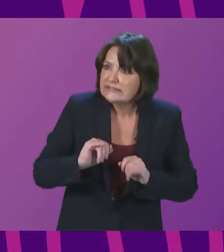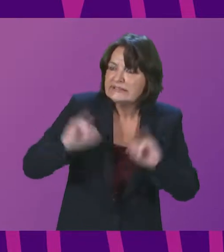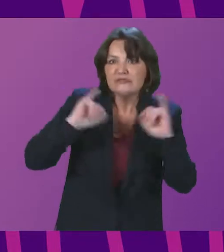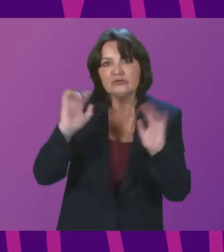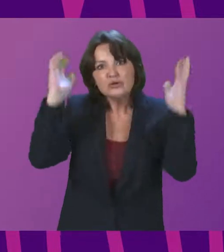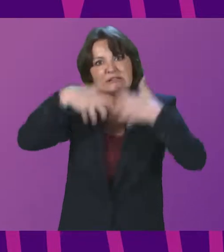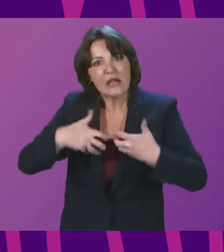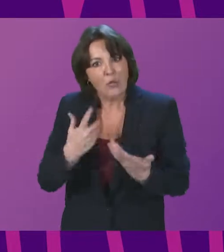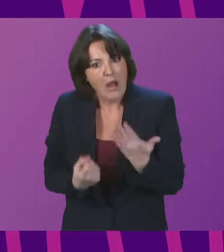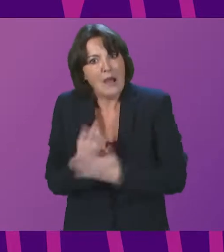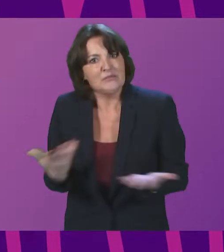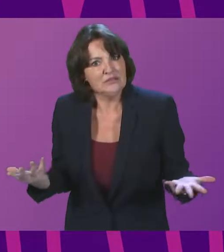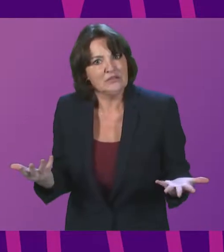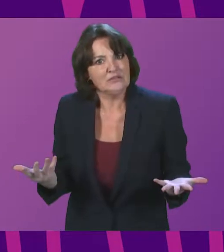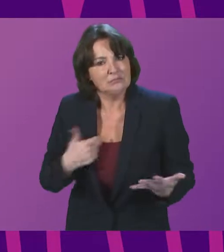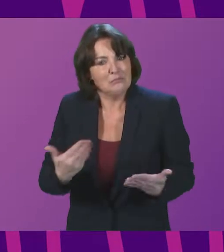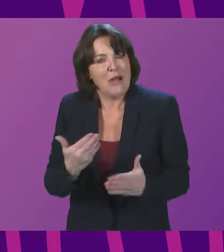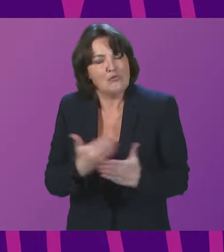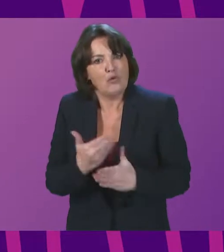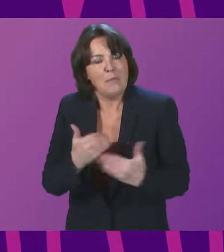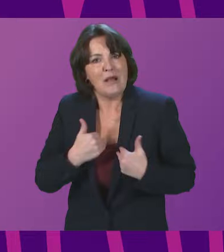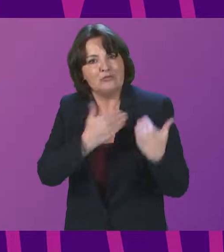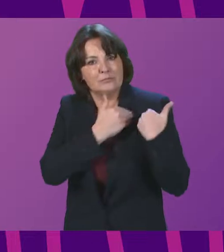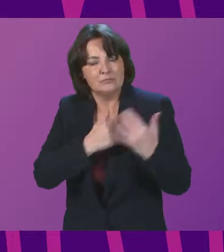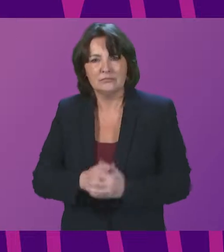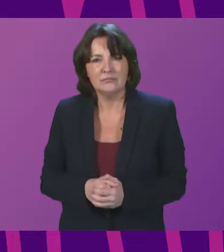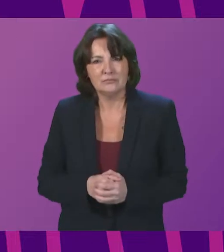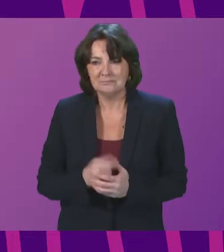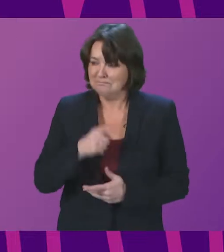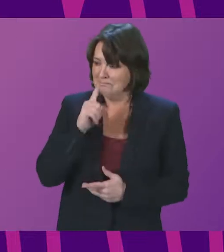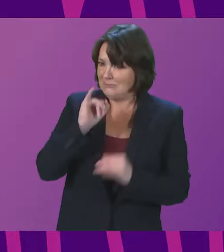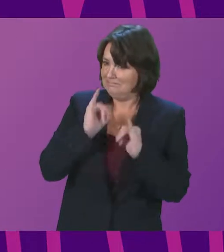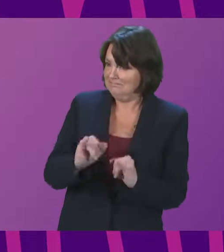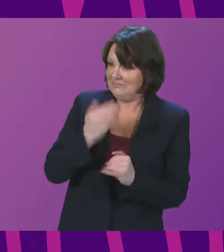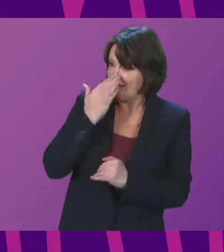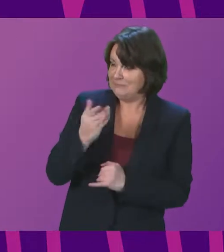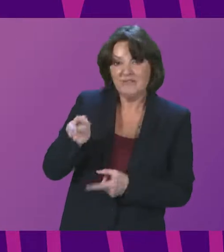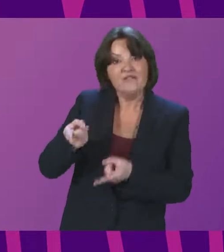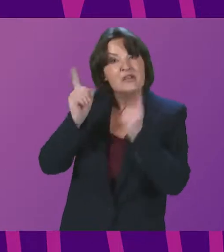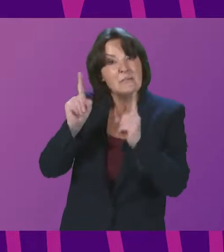The First Minister mentioned the economy.